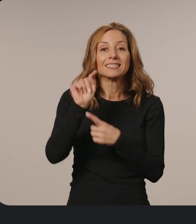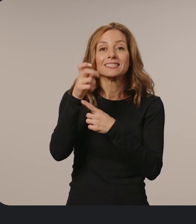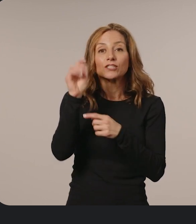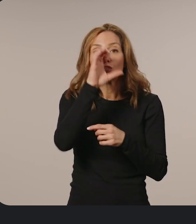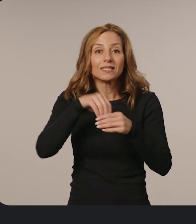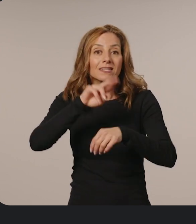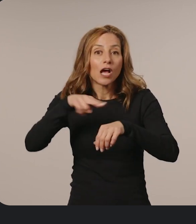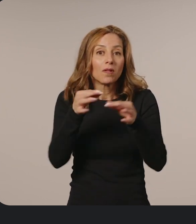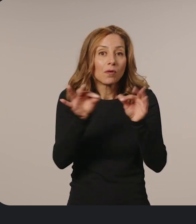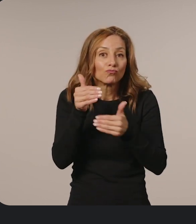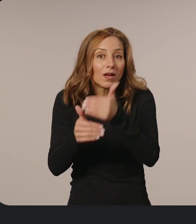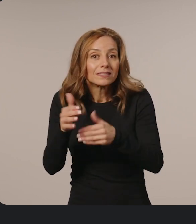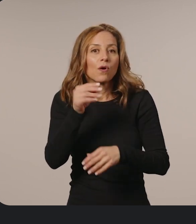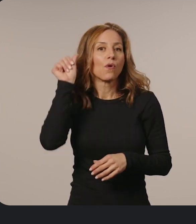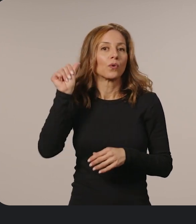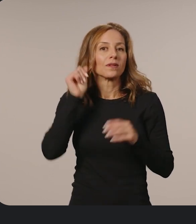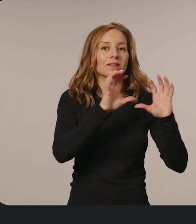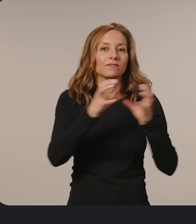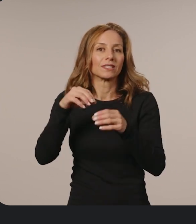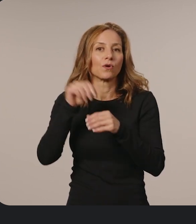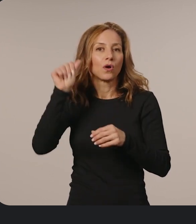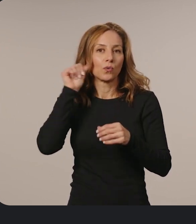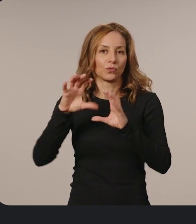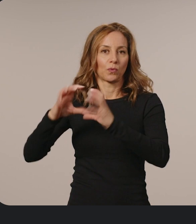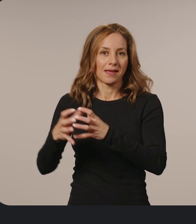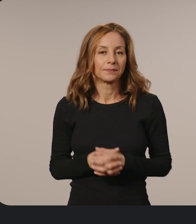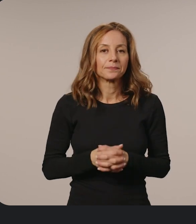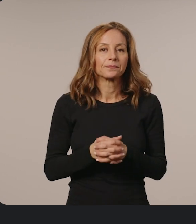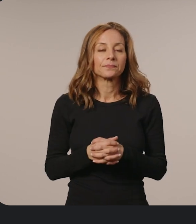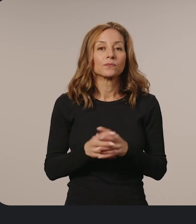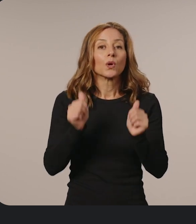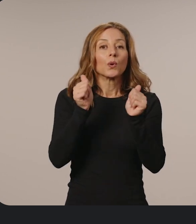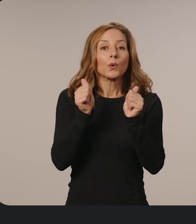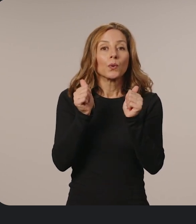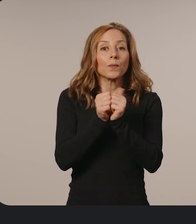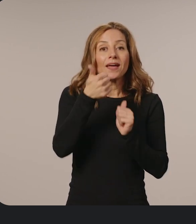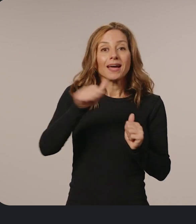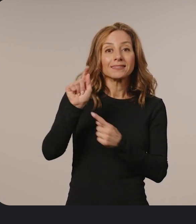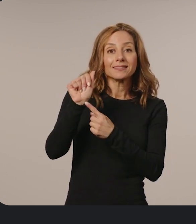text search in natural language processing, and audio classification in the audio domain.